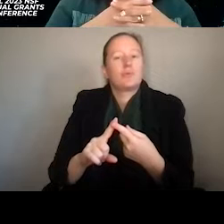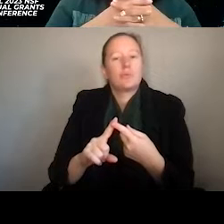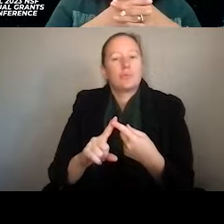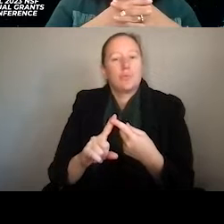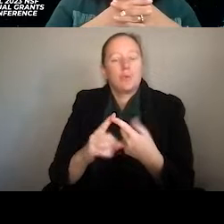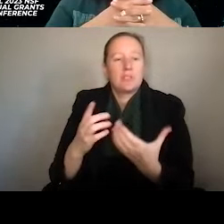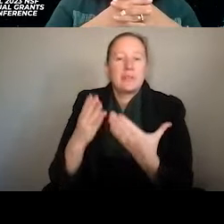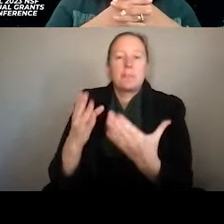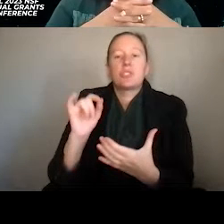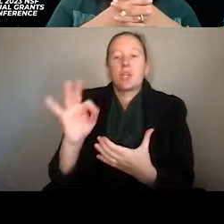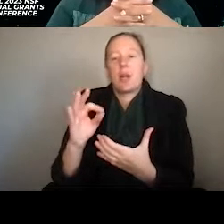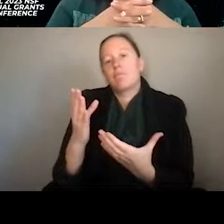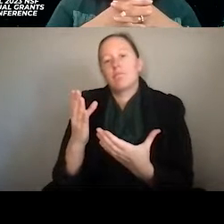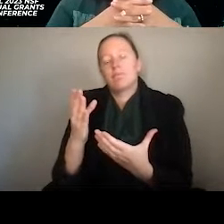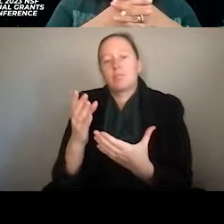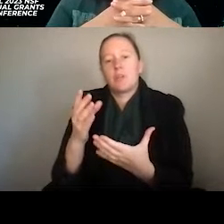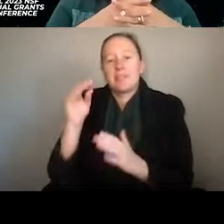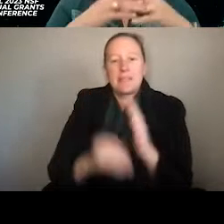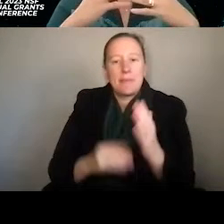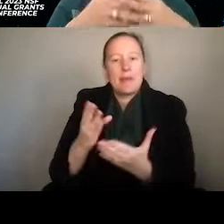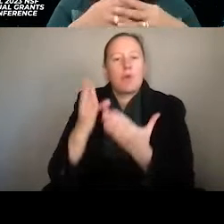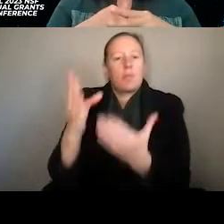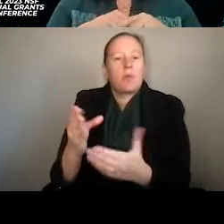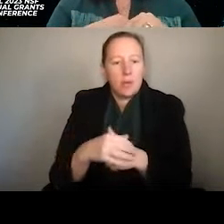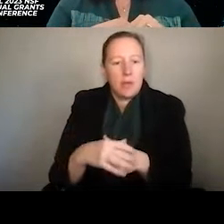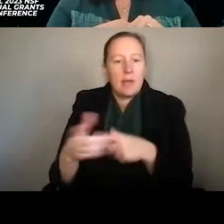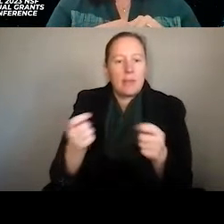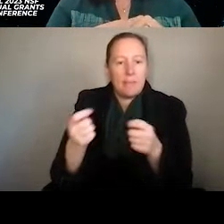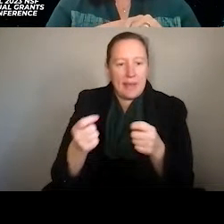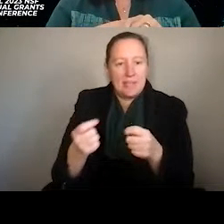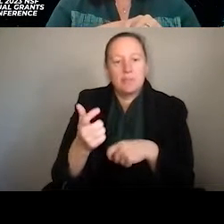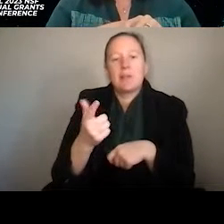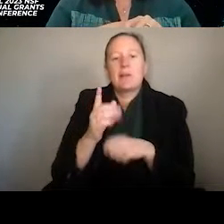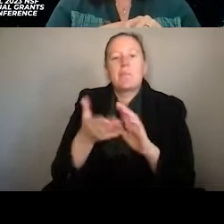of proposals and the management of awards. It's very important that you get familiar with the PAPPG,